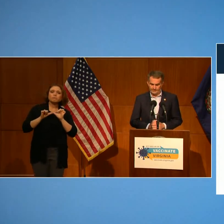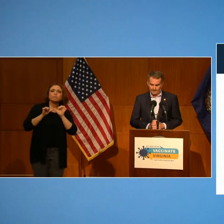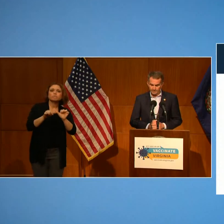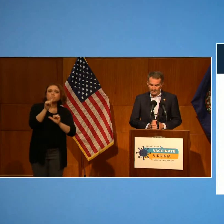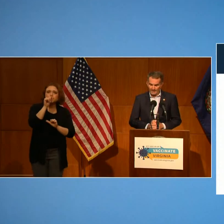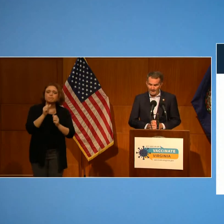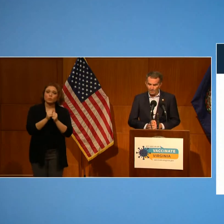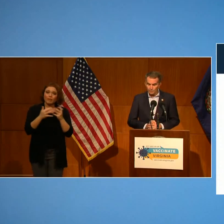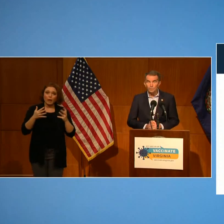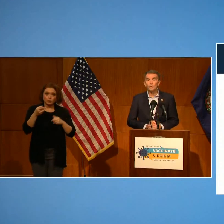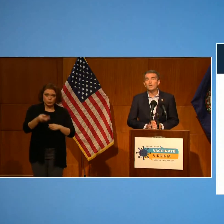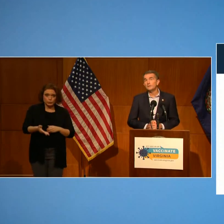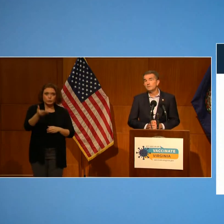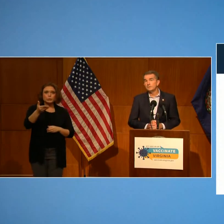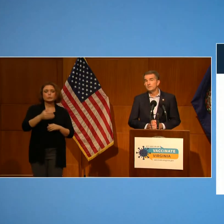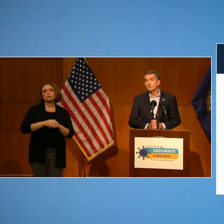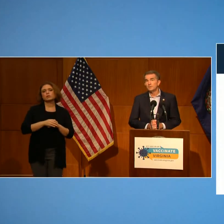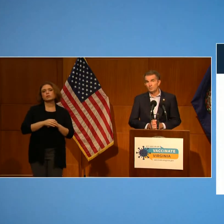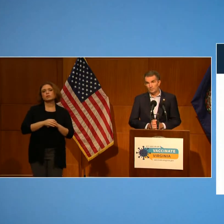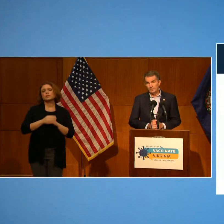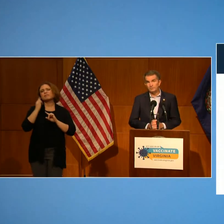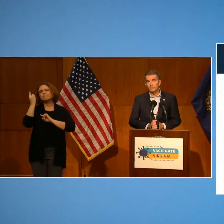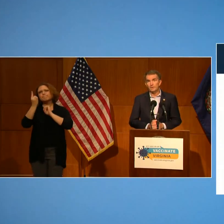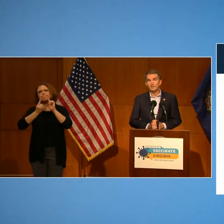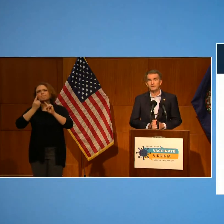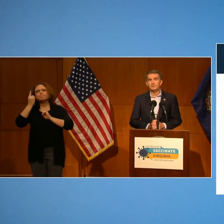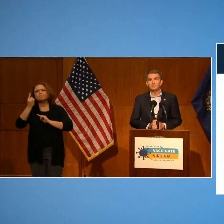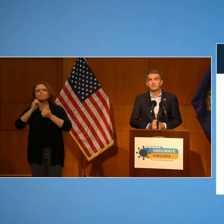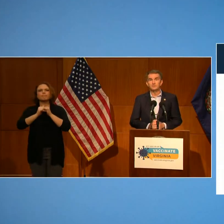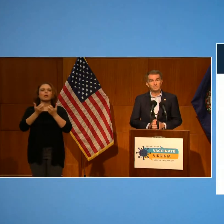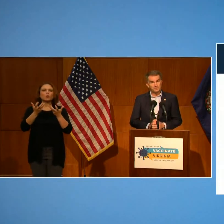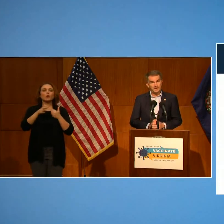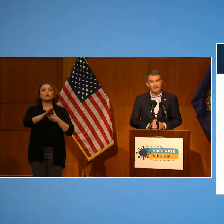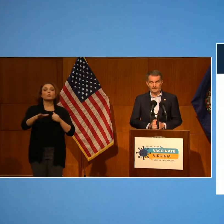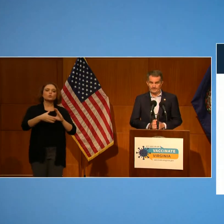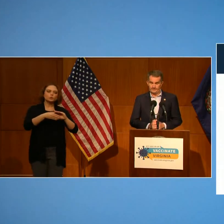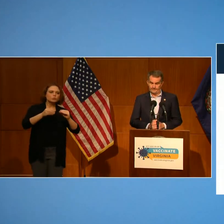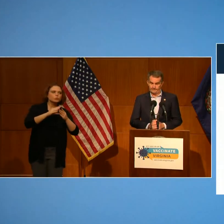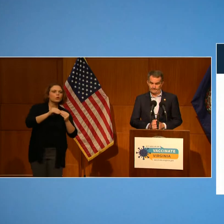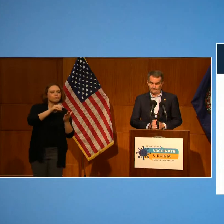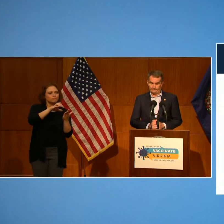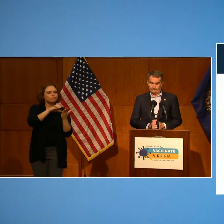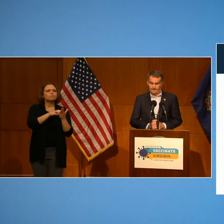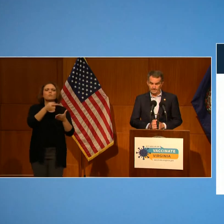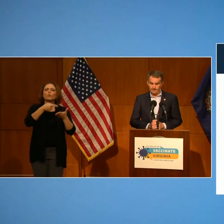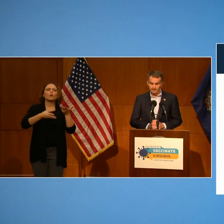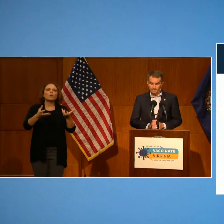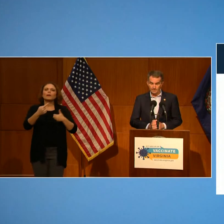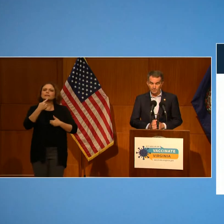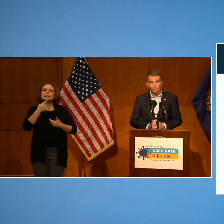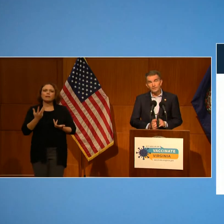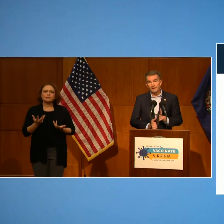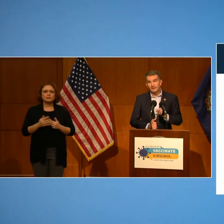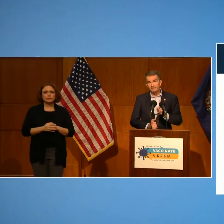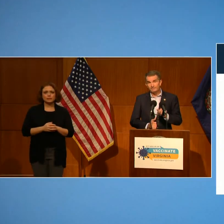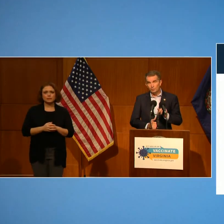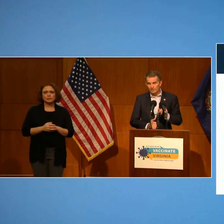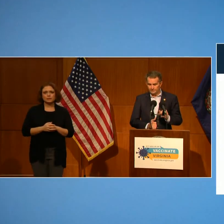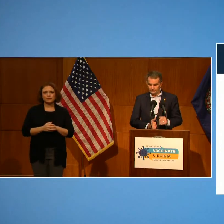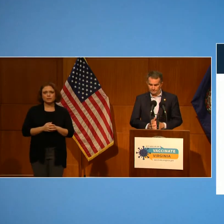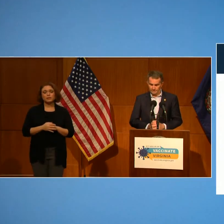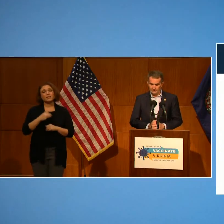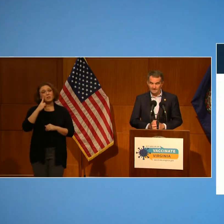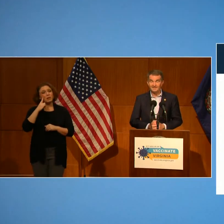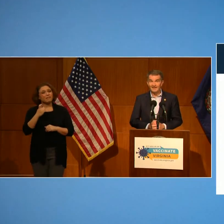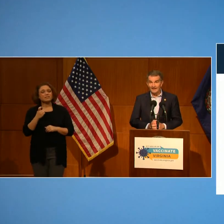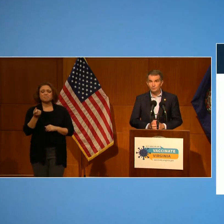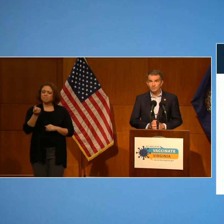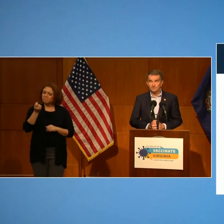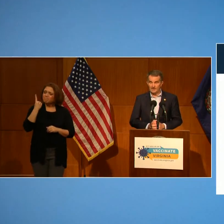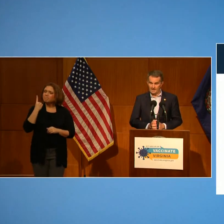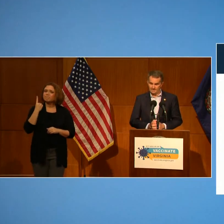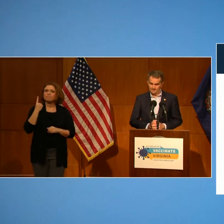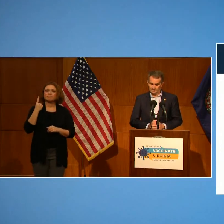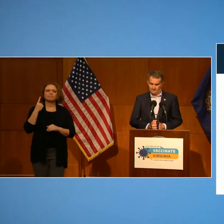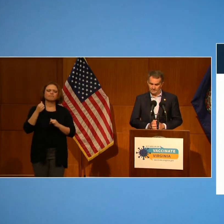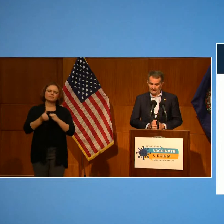YOU. THINK ABOUT HOW YOU WANT